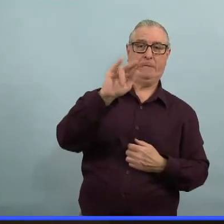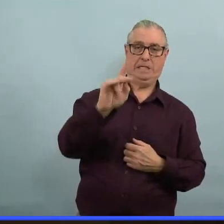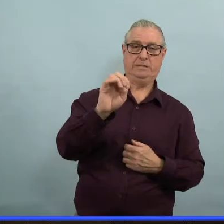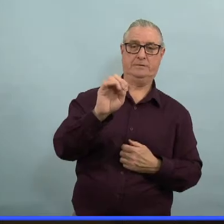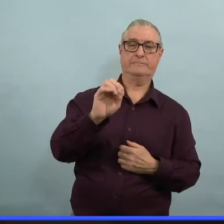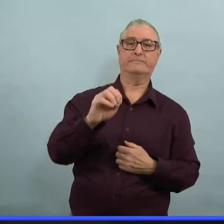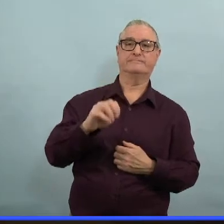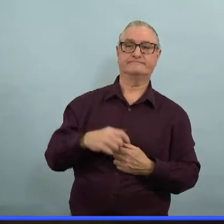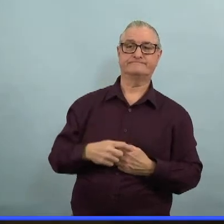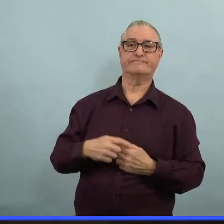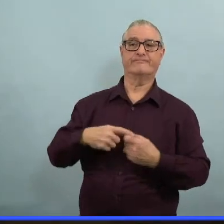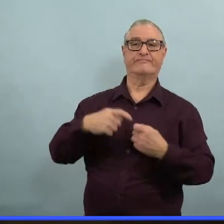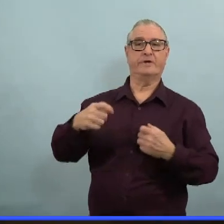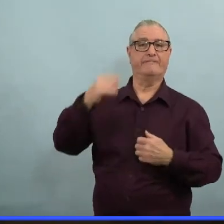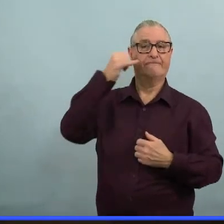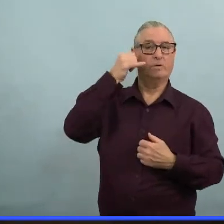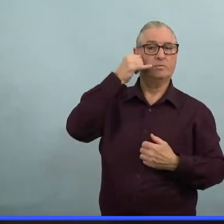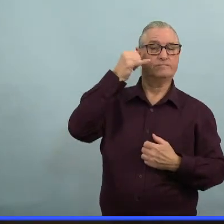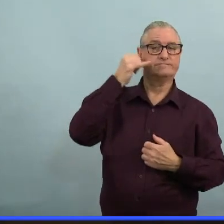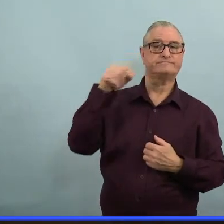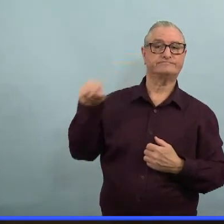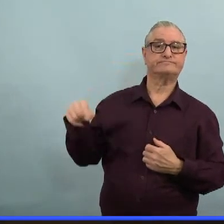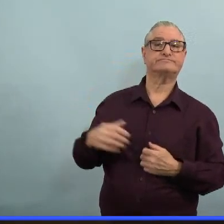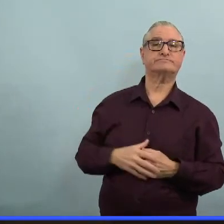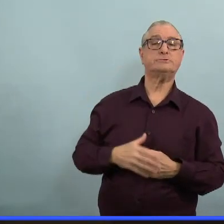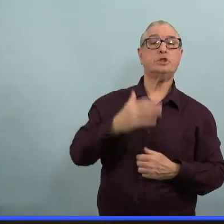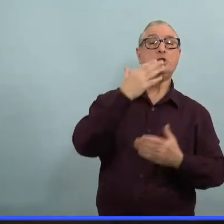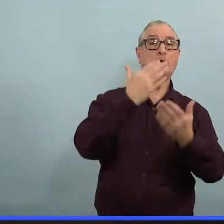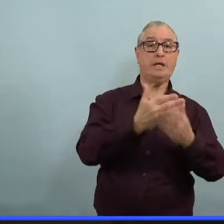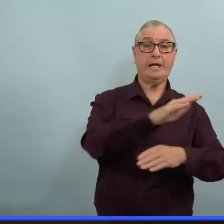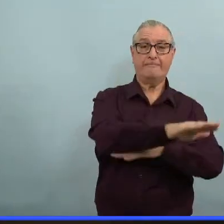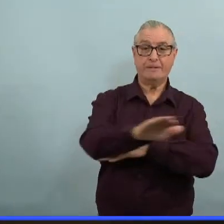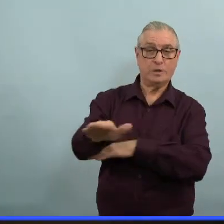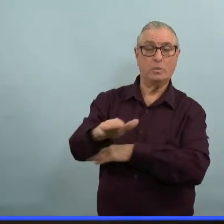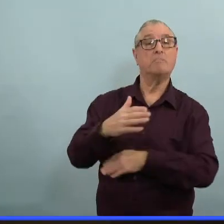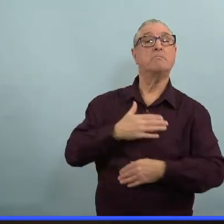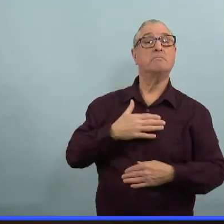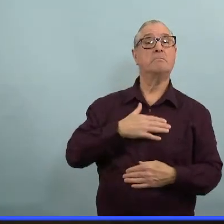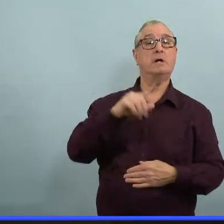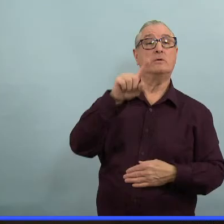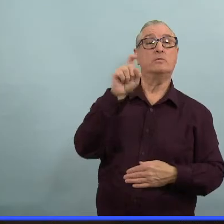albanese from city news uh my question is with all the other loosenings of restrictions